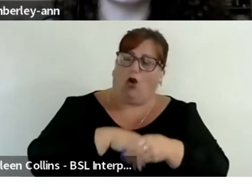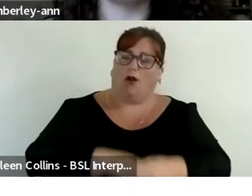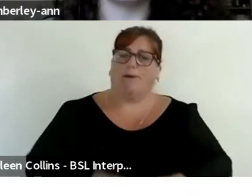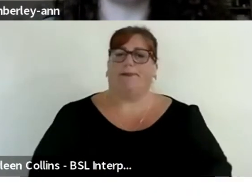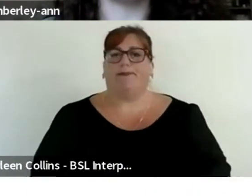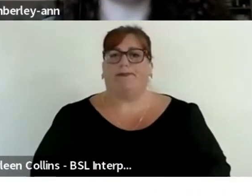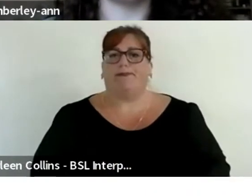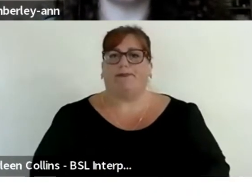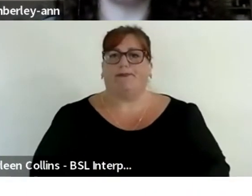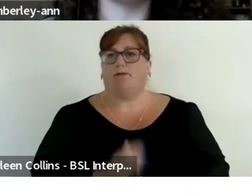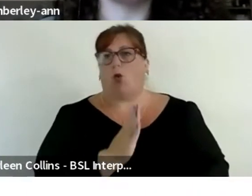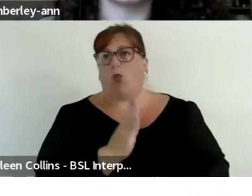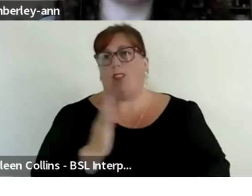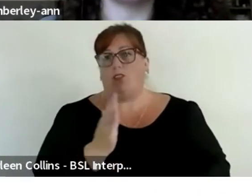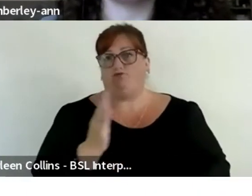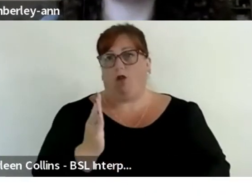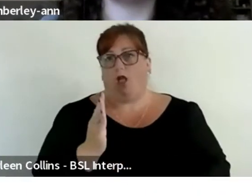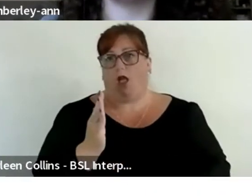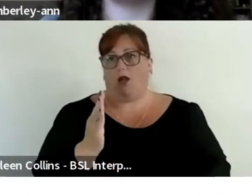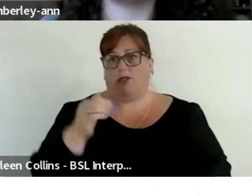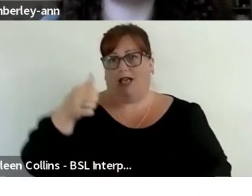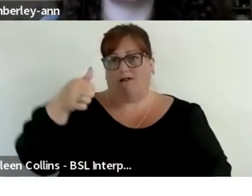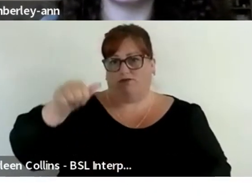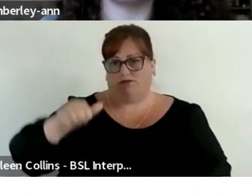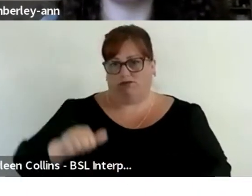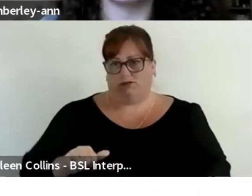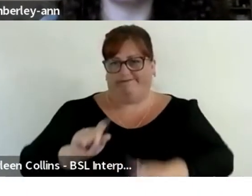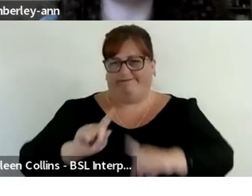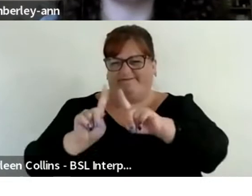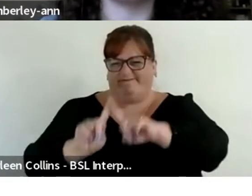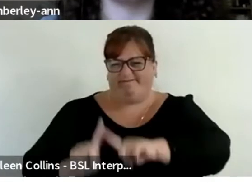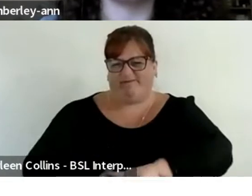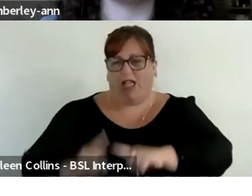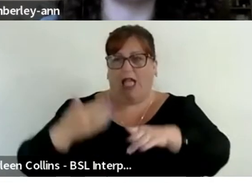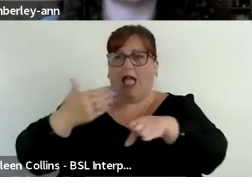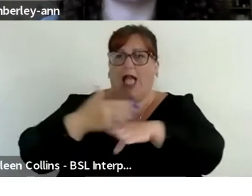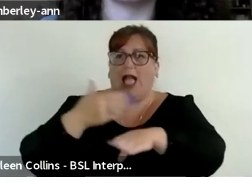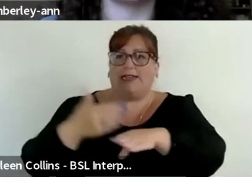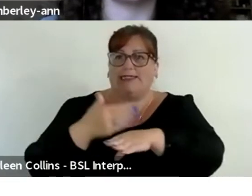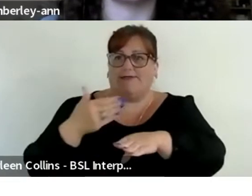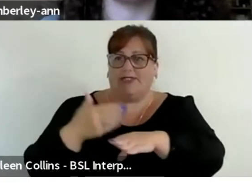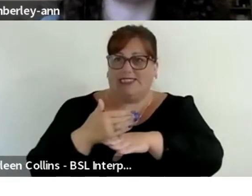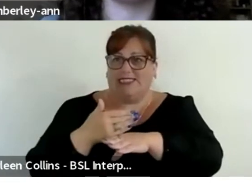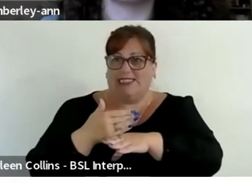There is information about the activity we have led to date since it has been a priority area of focus for us.